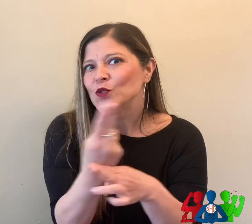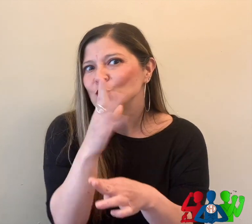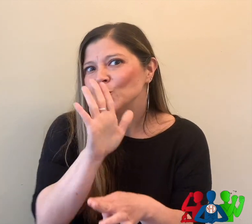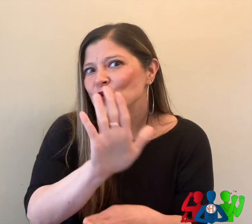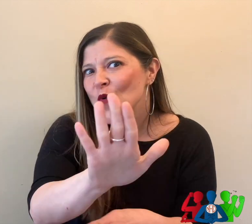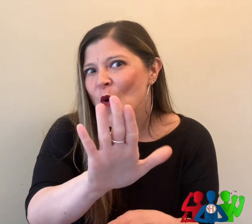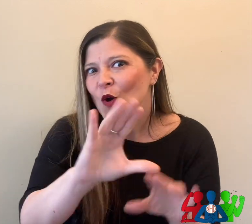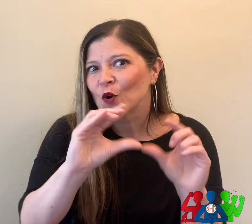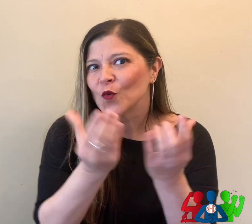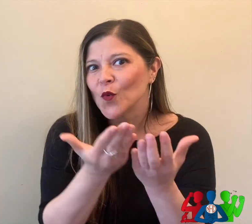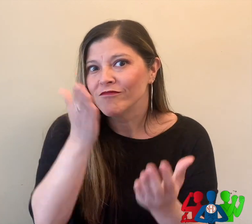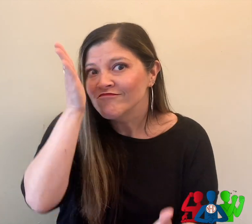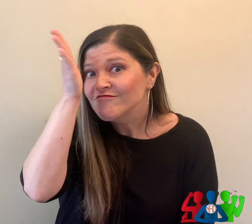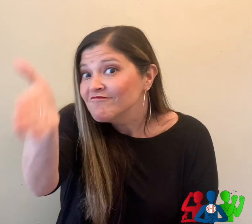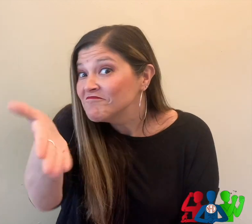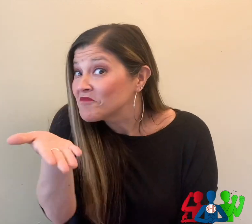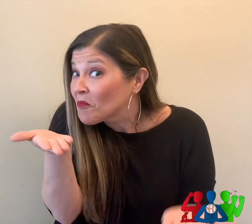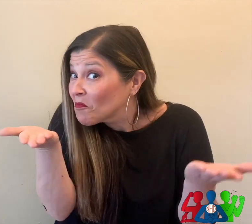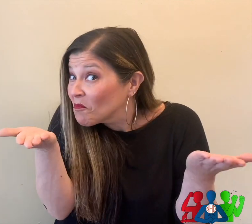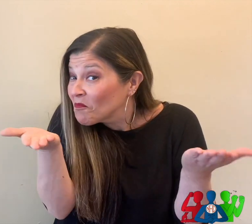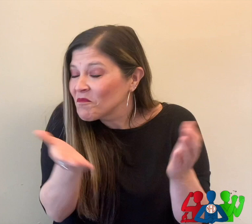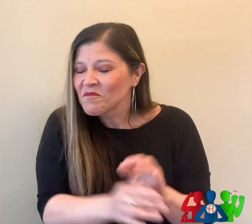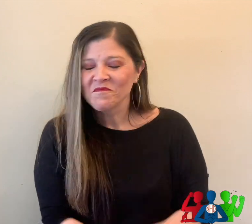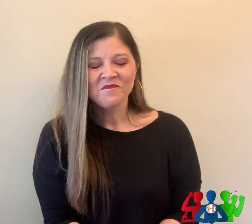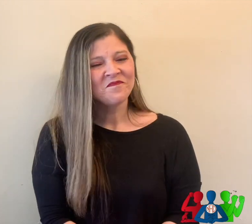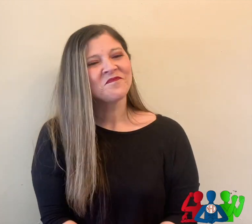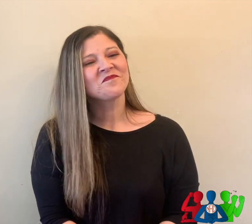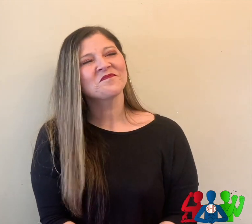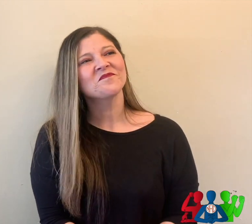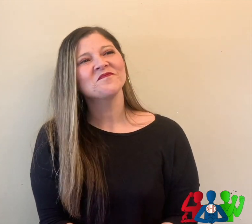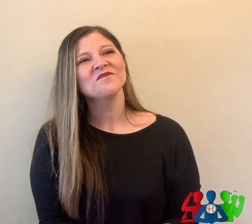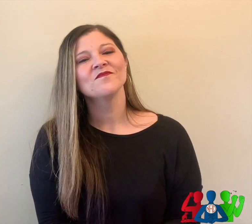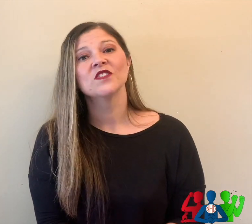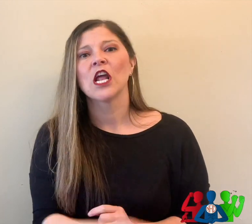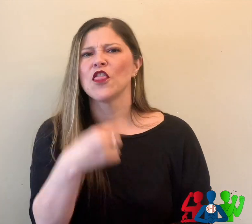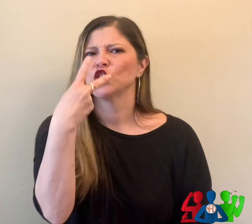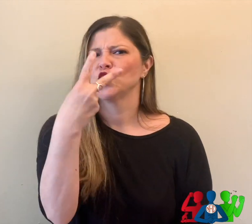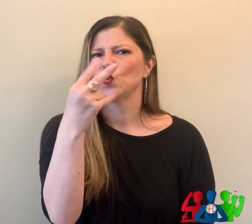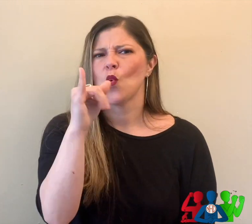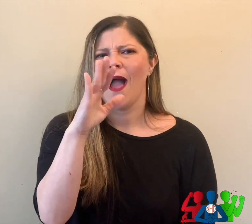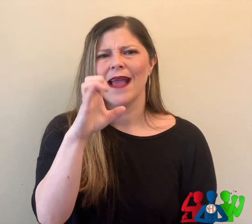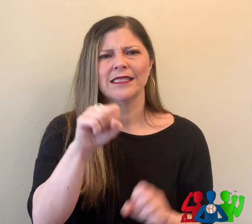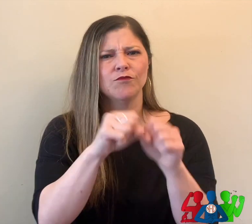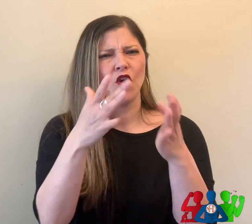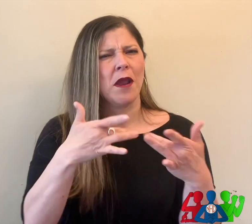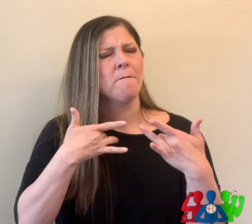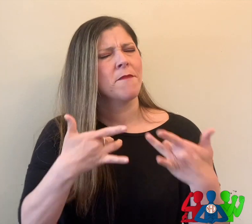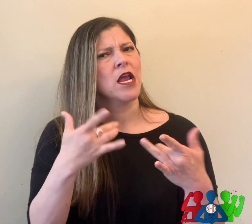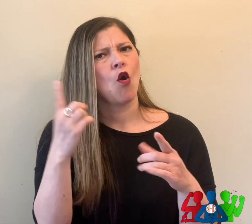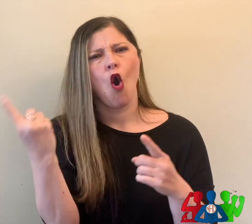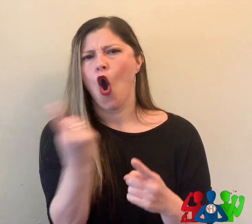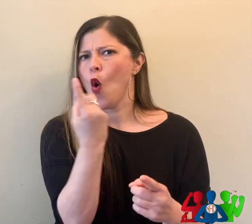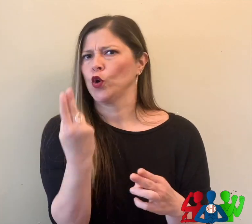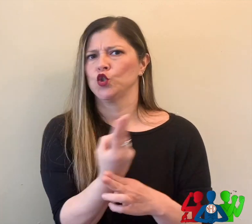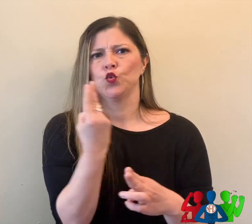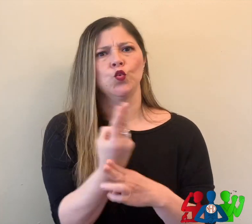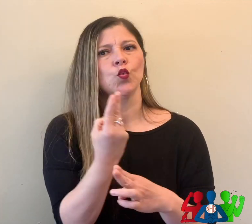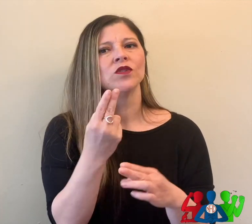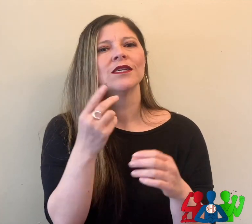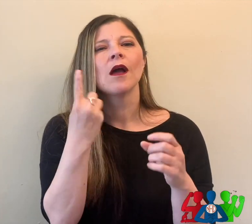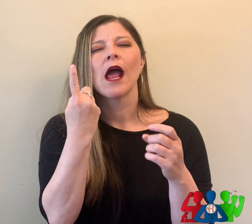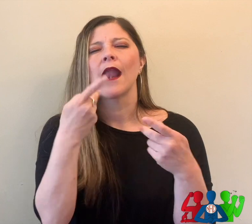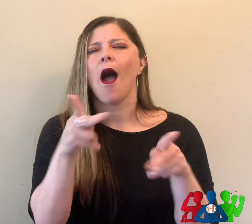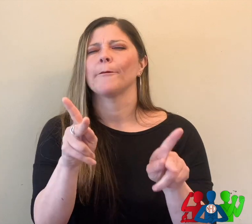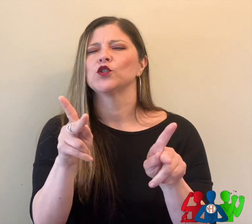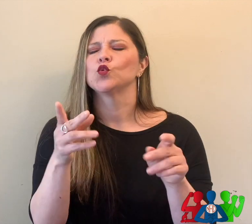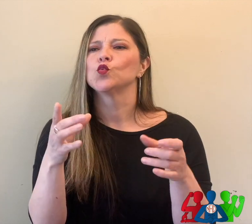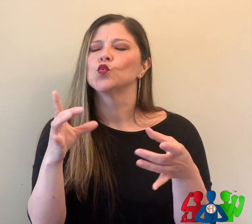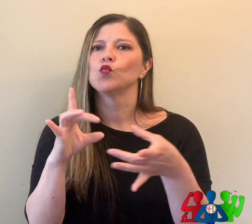some examples for you that hopefully you can use at your schools. I have two icebreaker